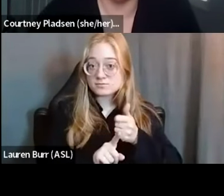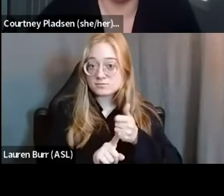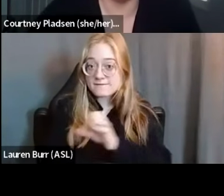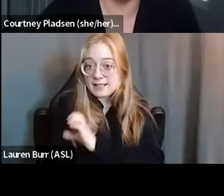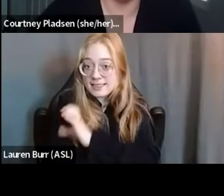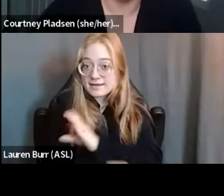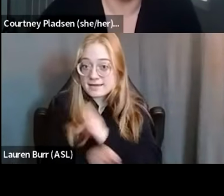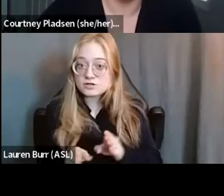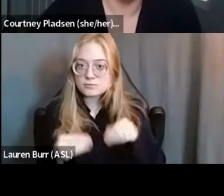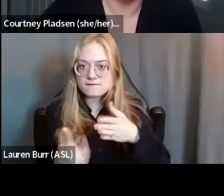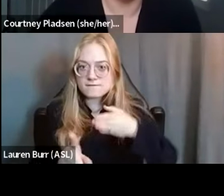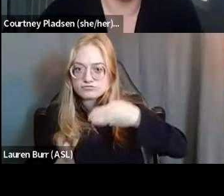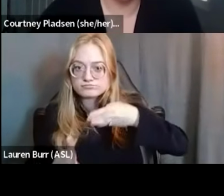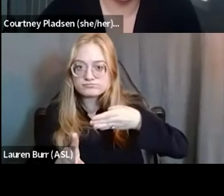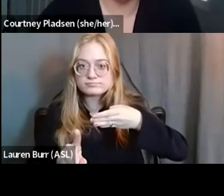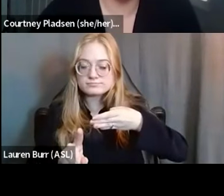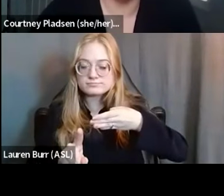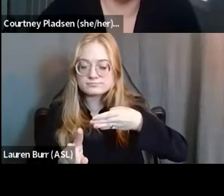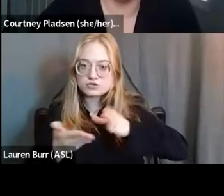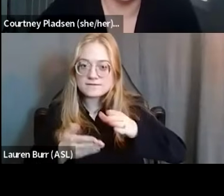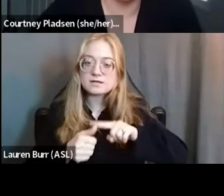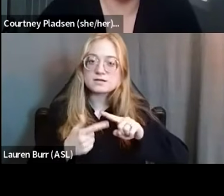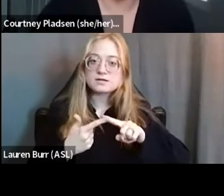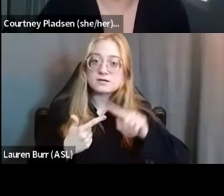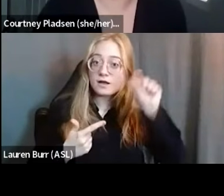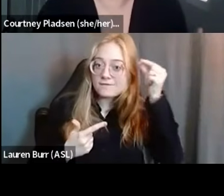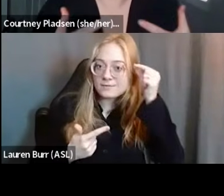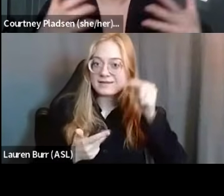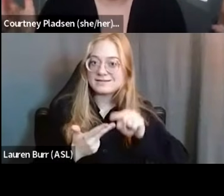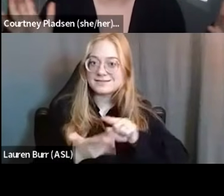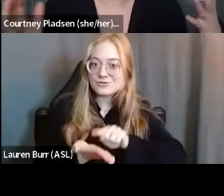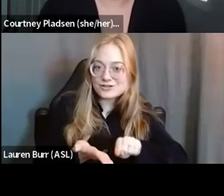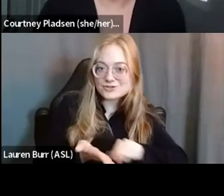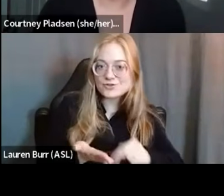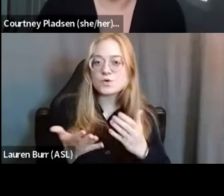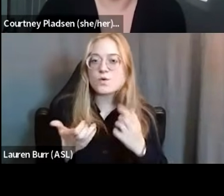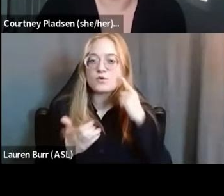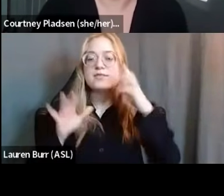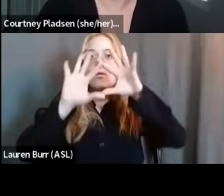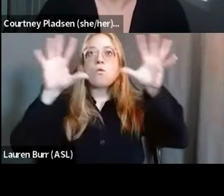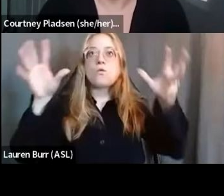We have folks in government and research and we want to think holistically about this problem.